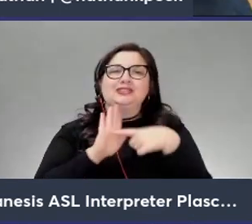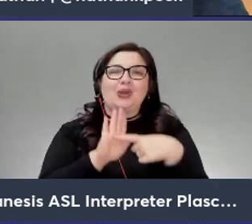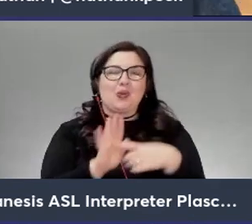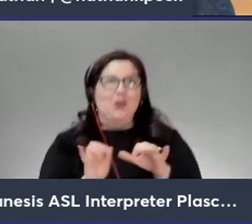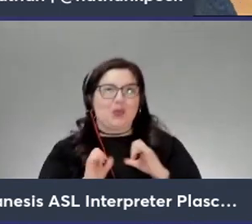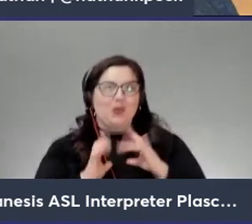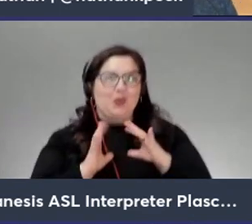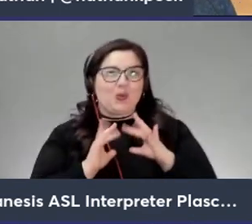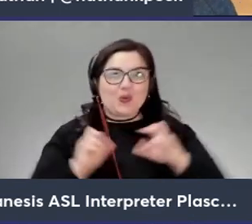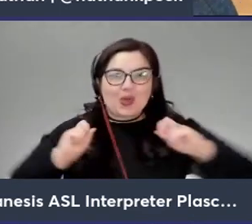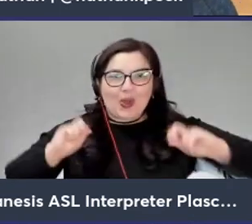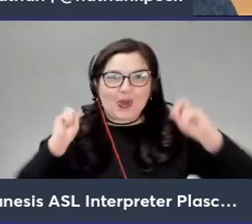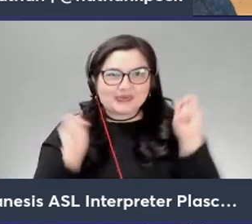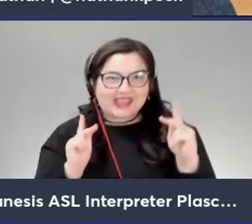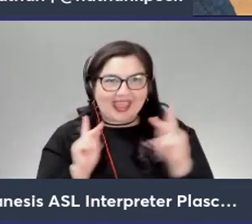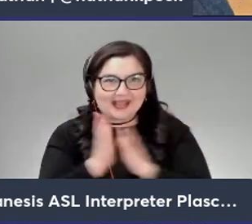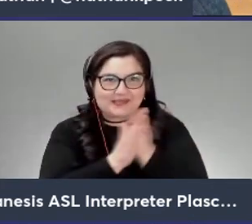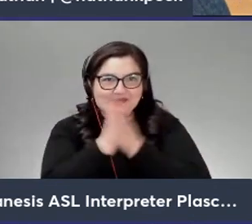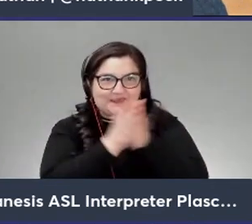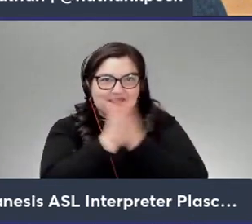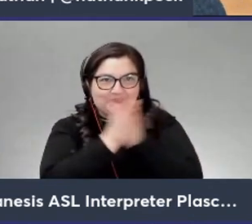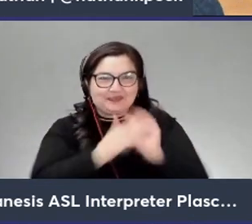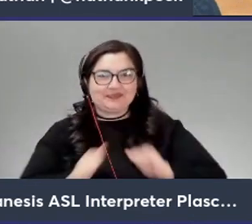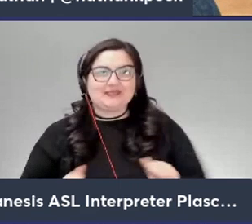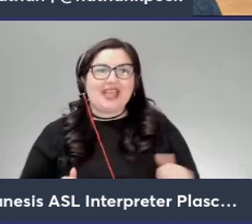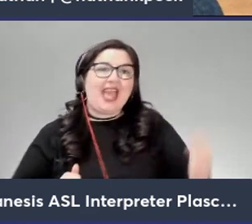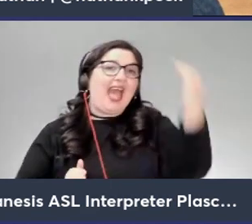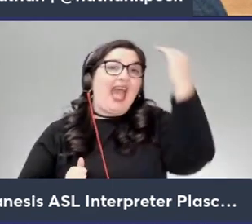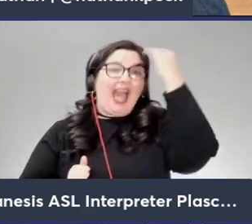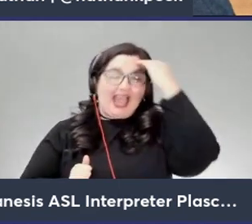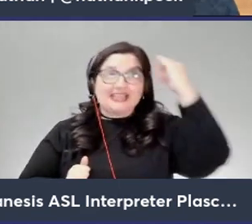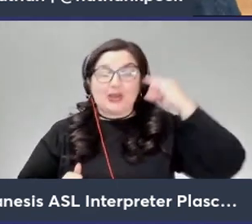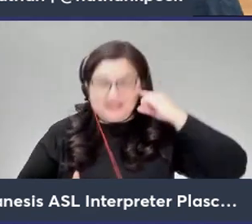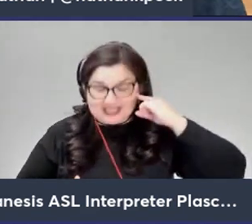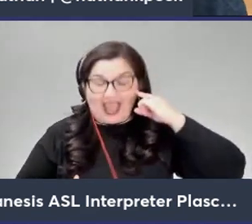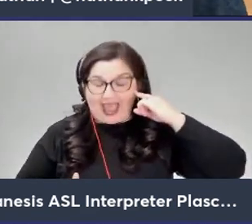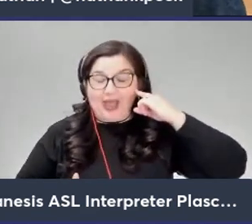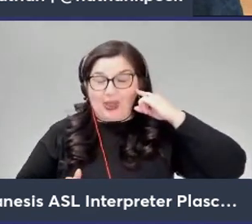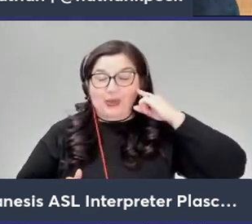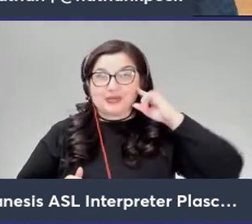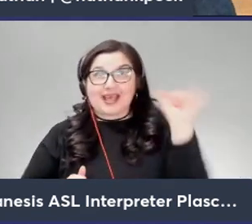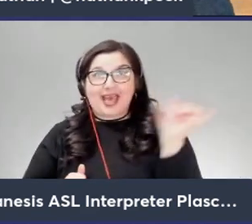Yeah, so I know it does all sound very sci-fi, but I'm just using Jupyter, so...